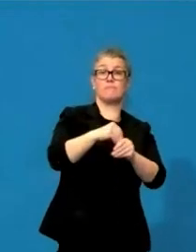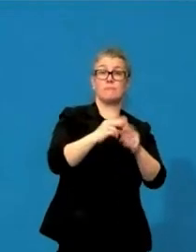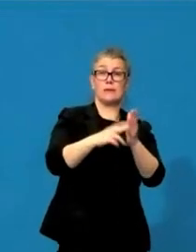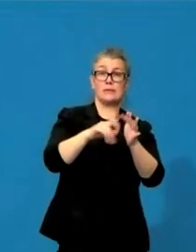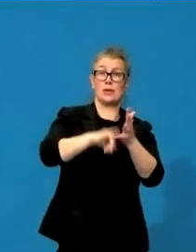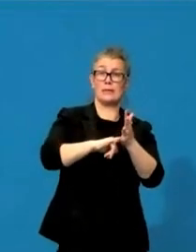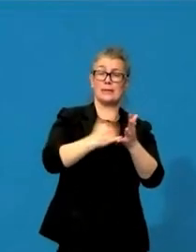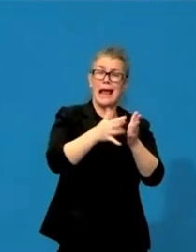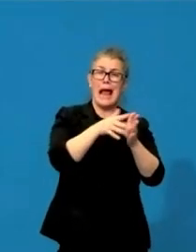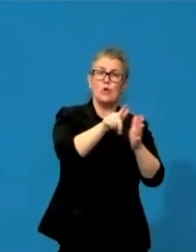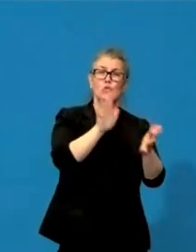keep in touch with the NDIS?